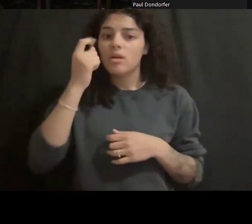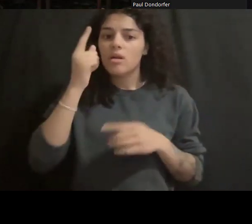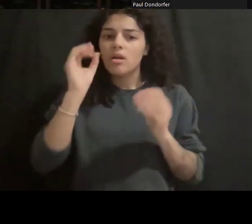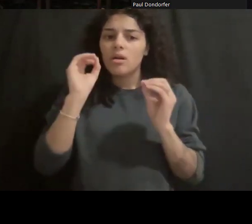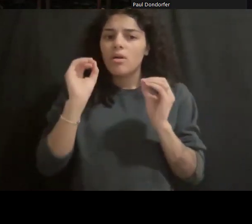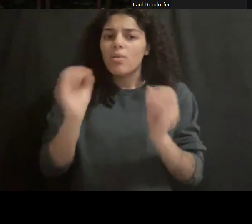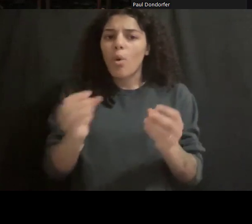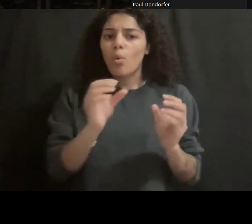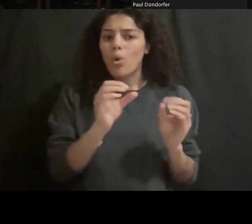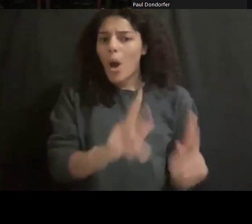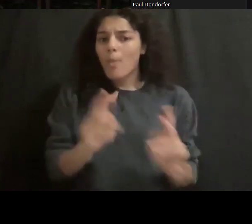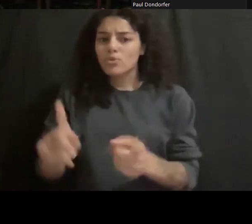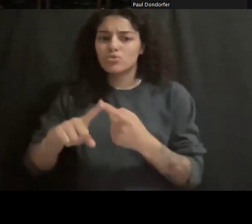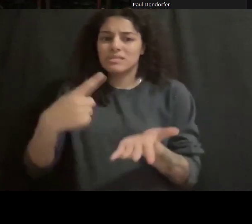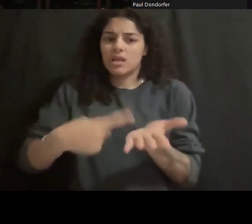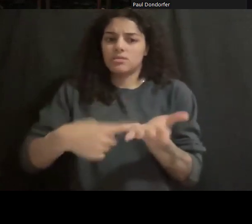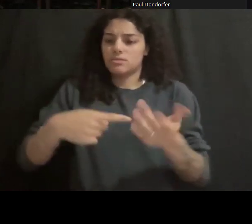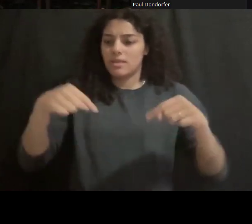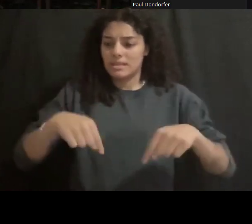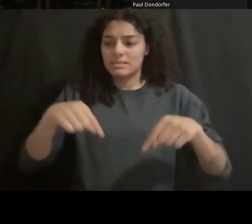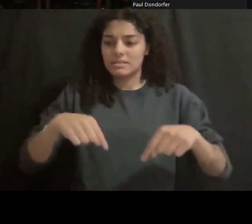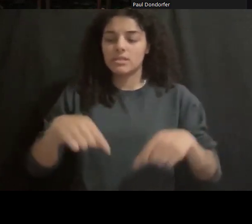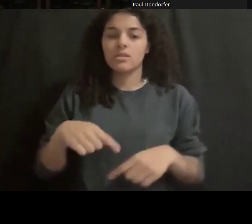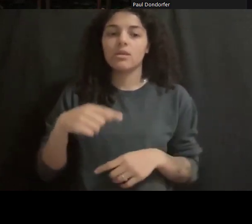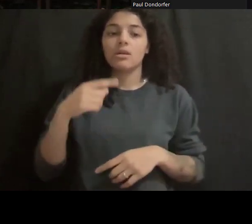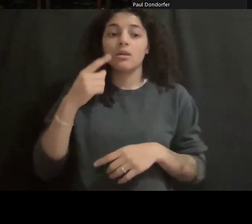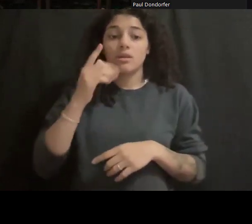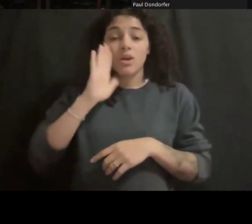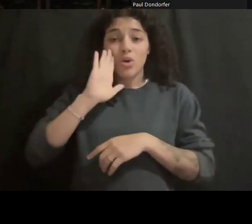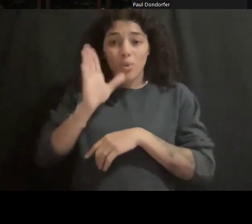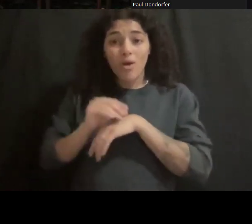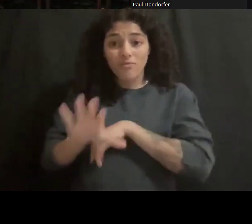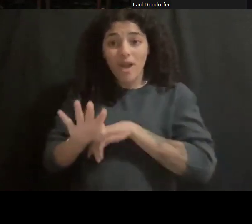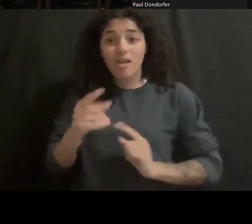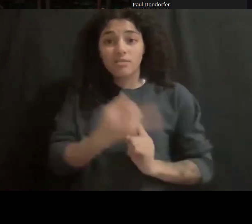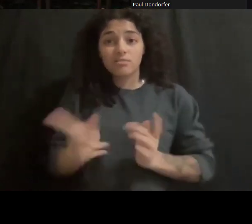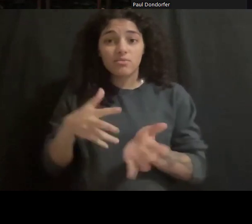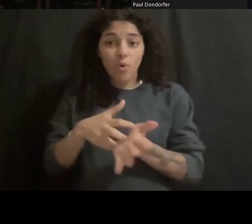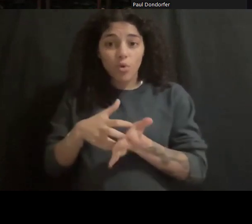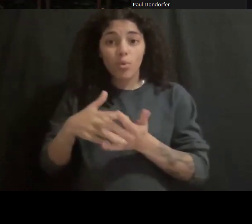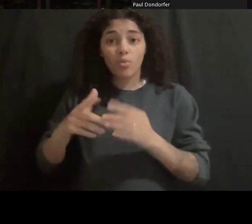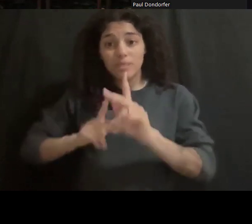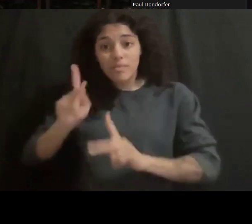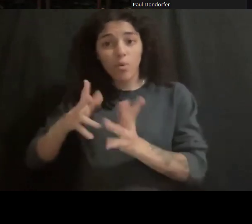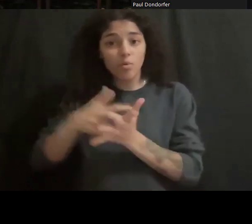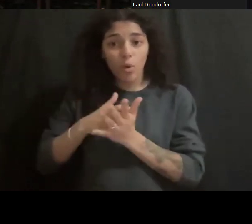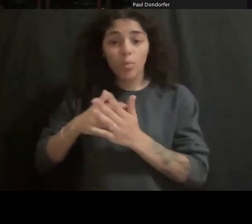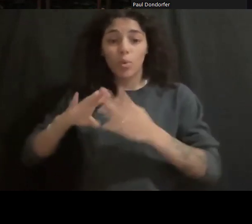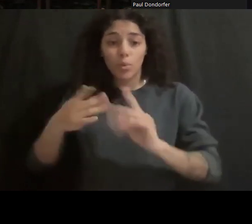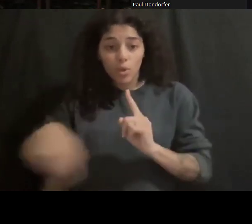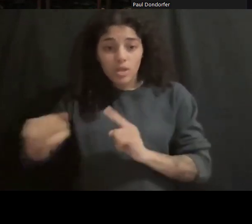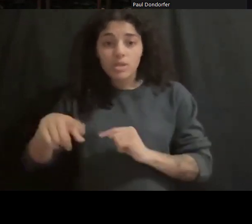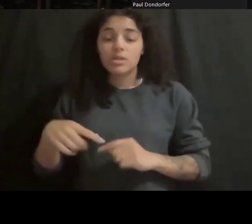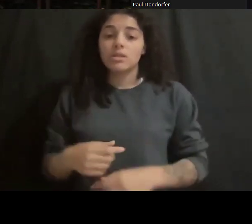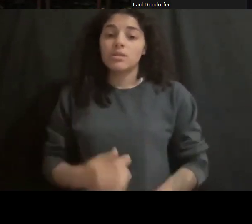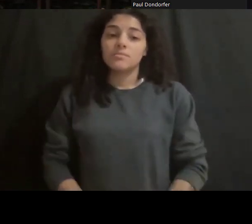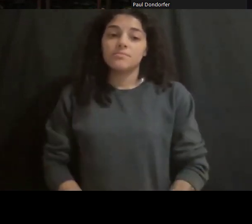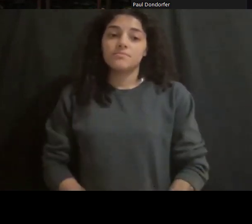about this Um this hurts vulnerable communities Um even if it was if we were able to put a hold